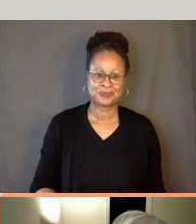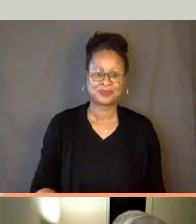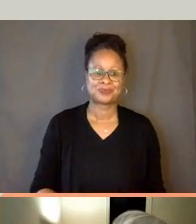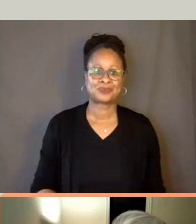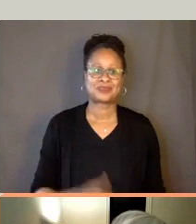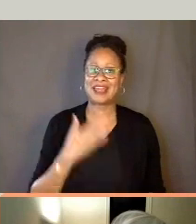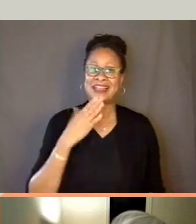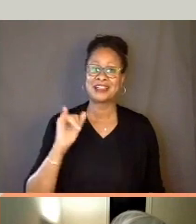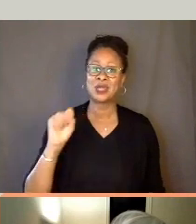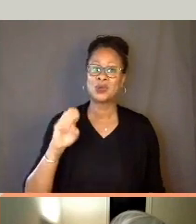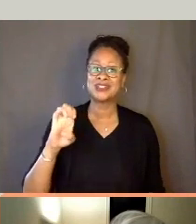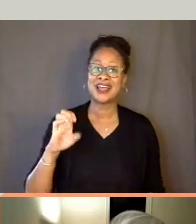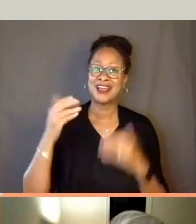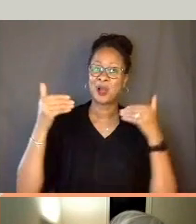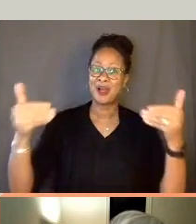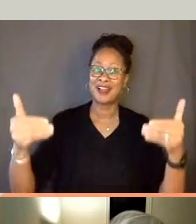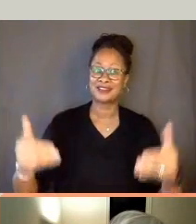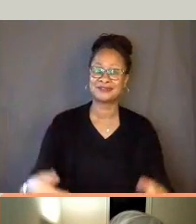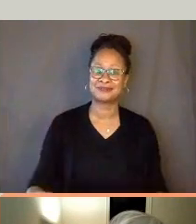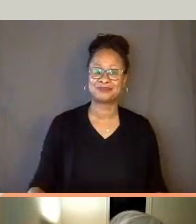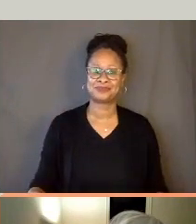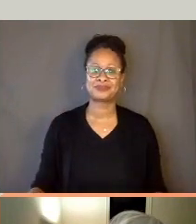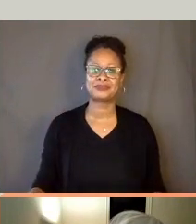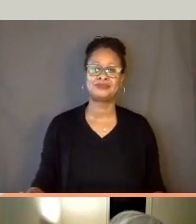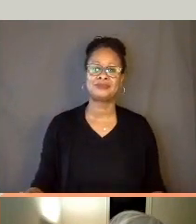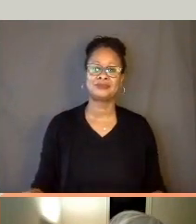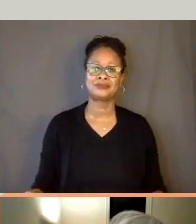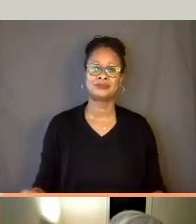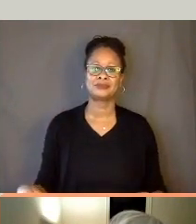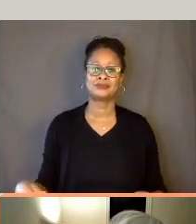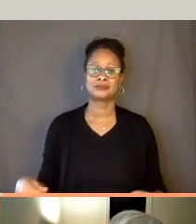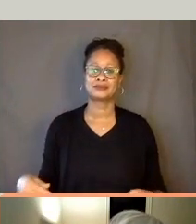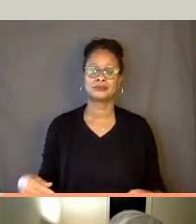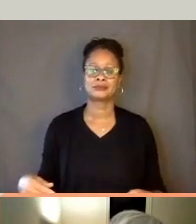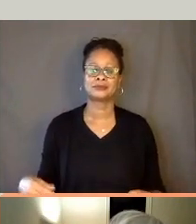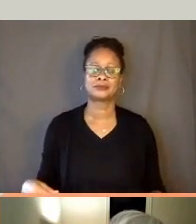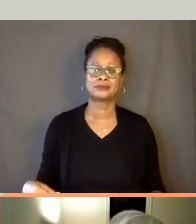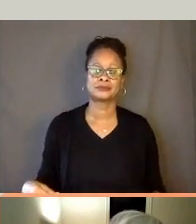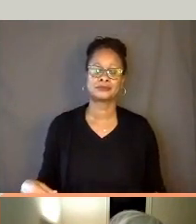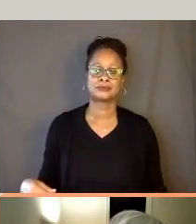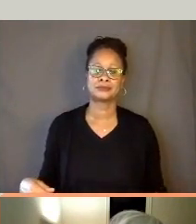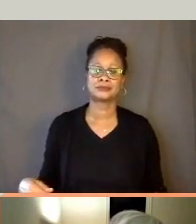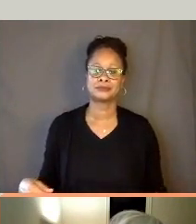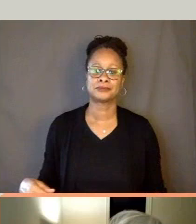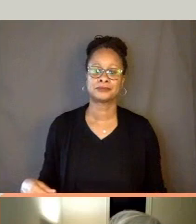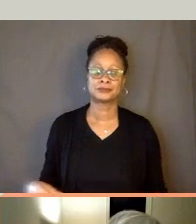Go ahead. [VIDEO PLAYBACK BEGINS]